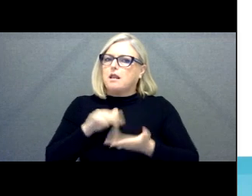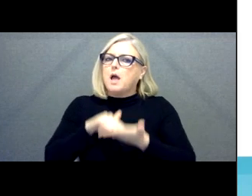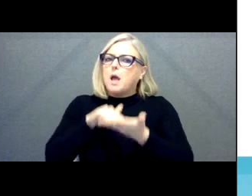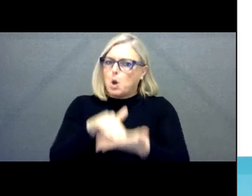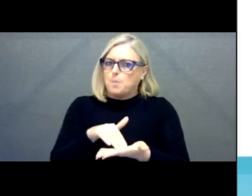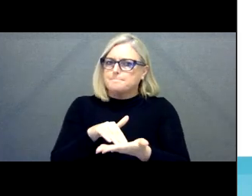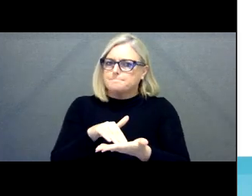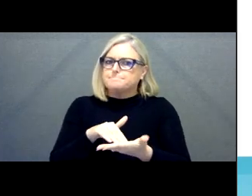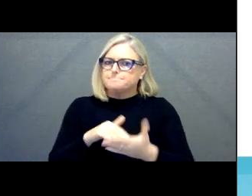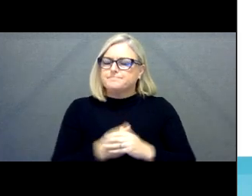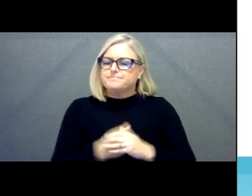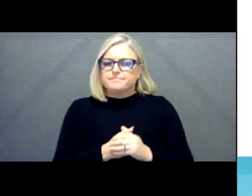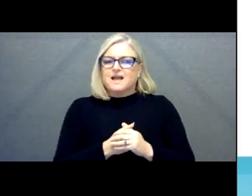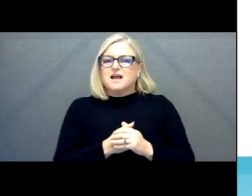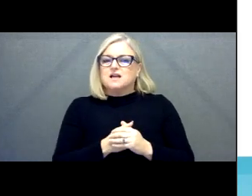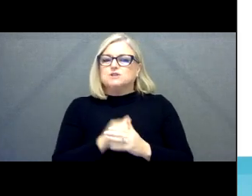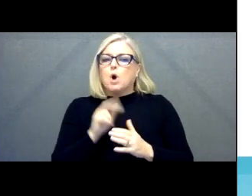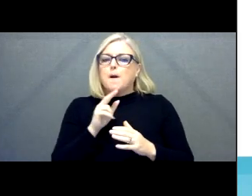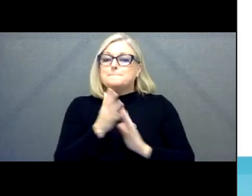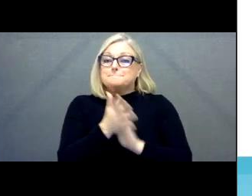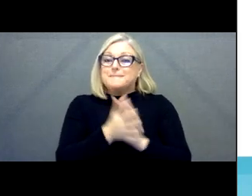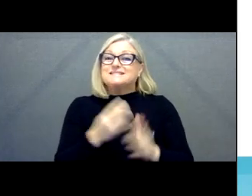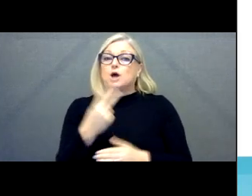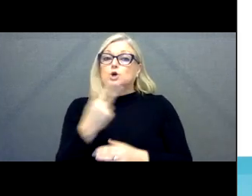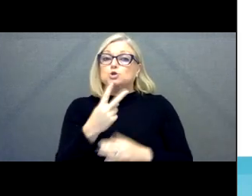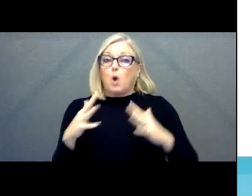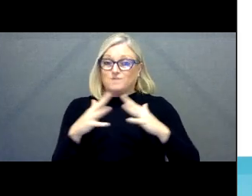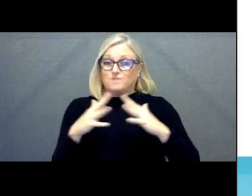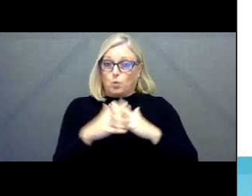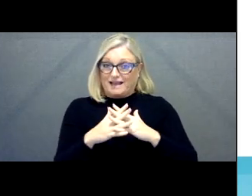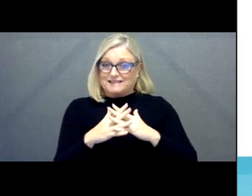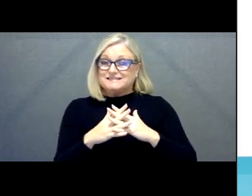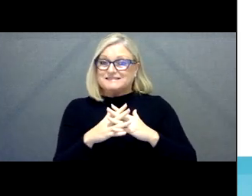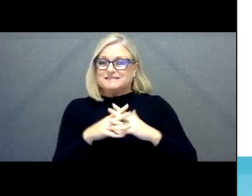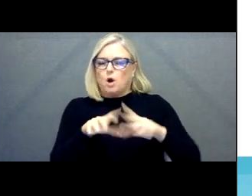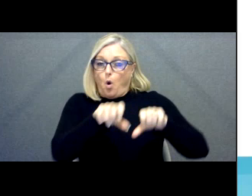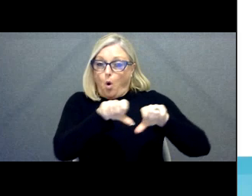12 weeks while they um while they address these issues so Court Link officers are able to provide